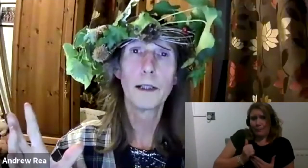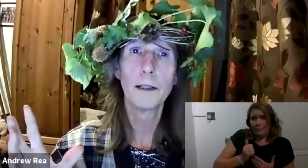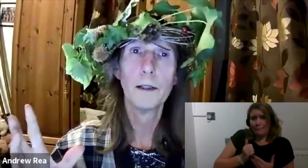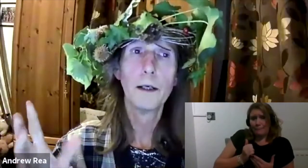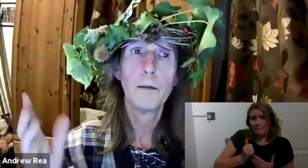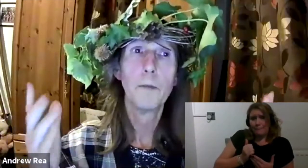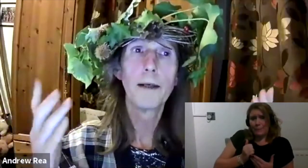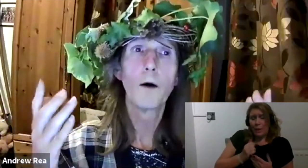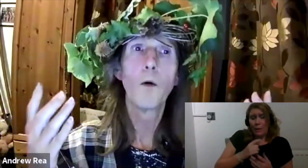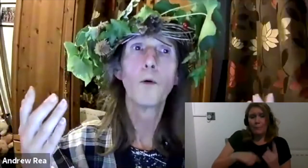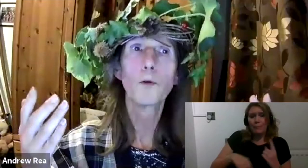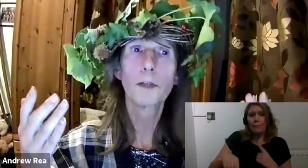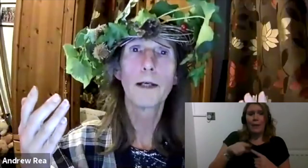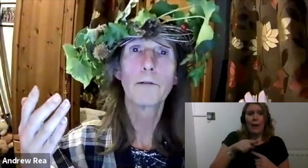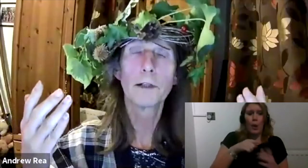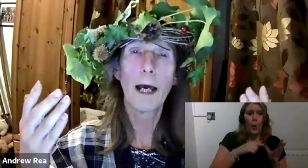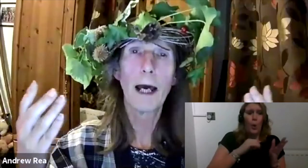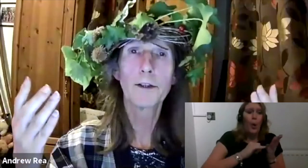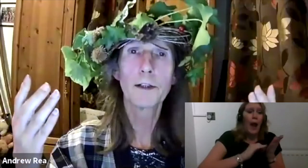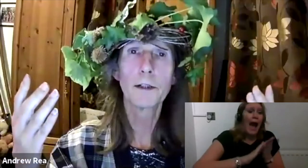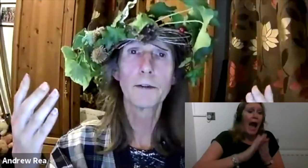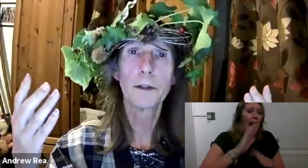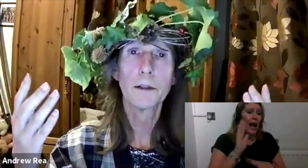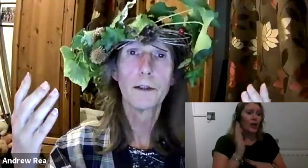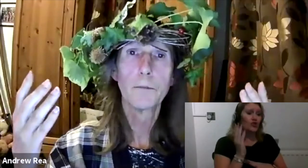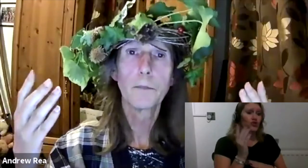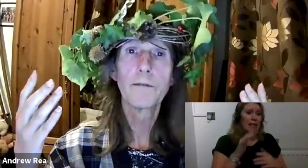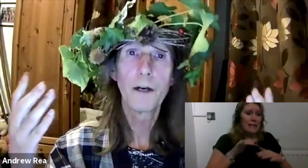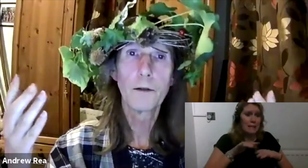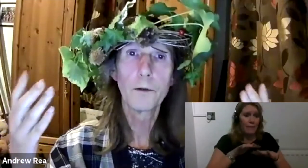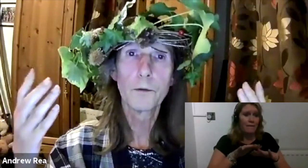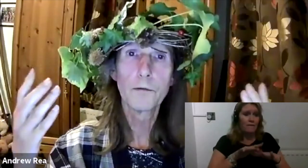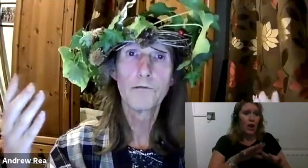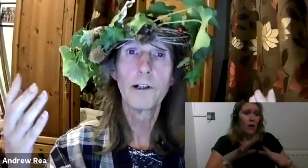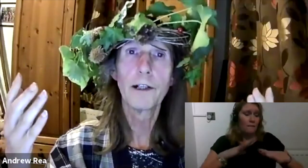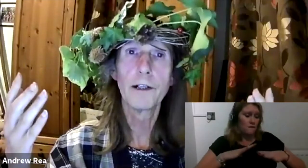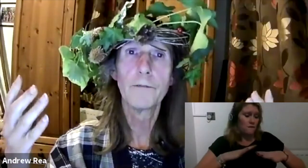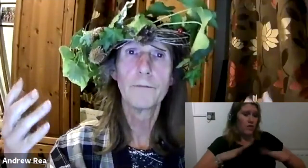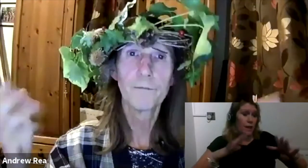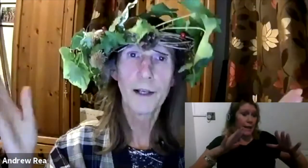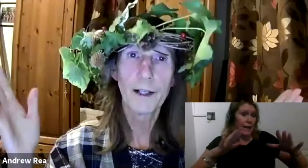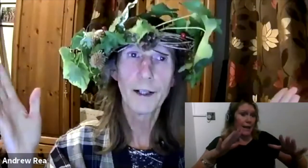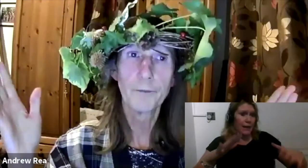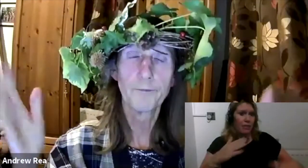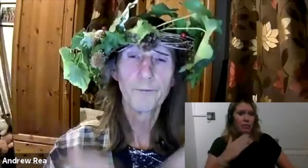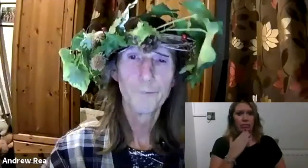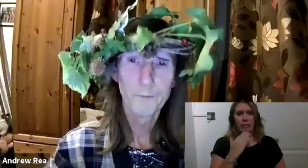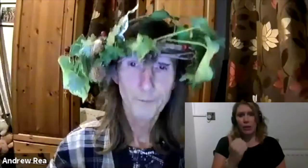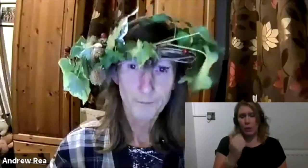May all sacred ashes, be fungal free! Thank you.